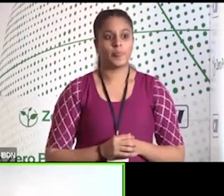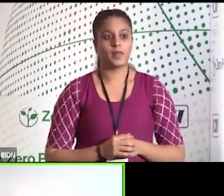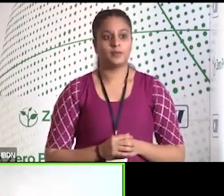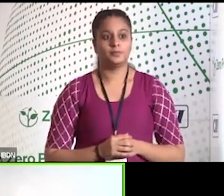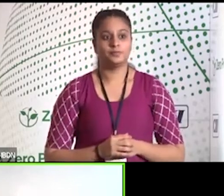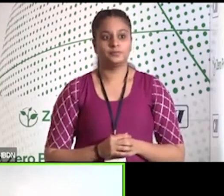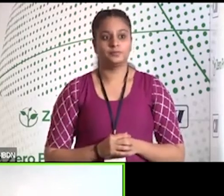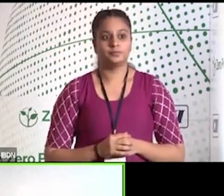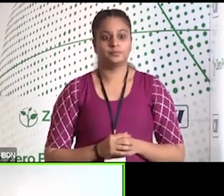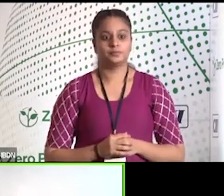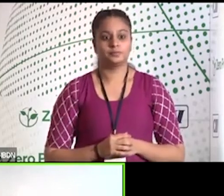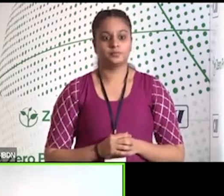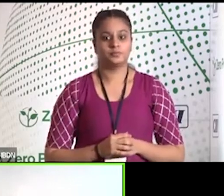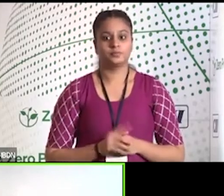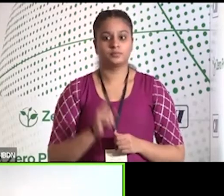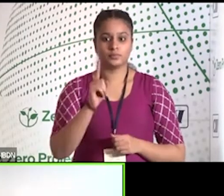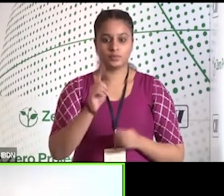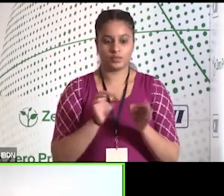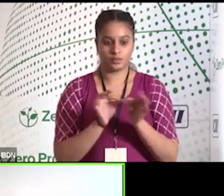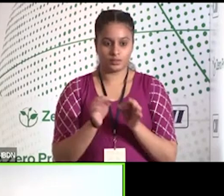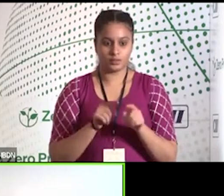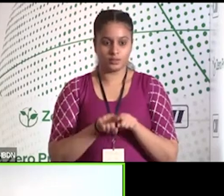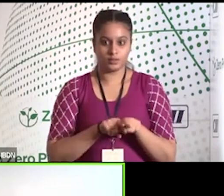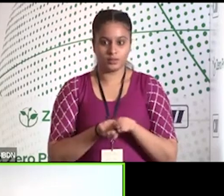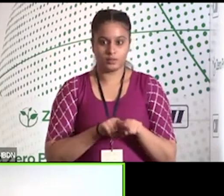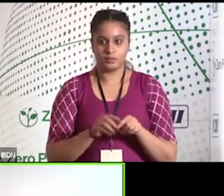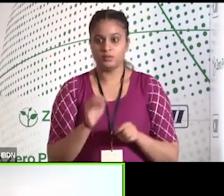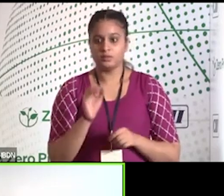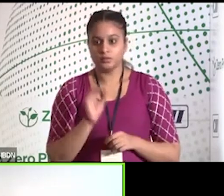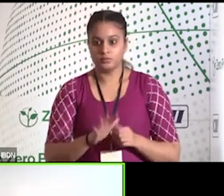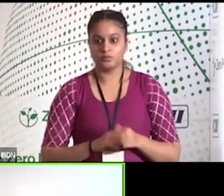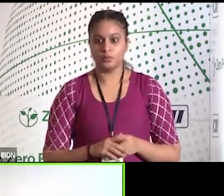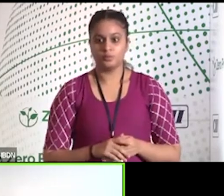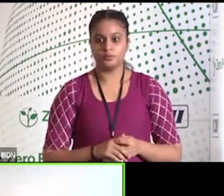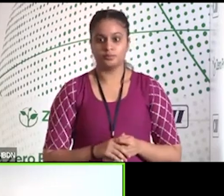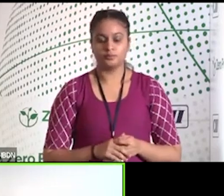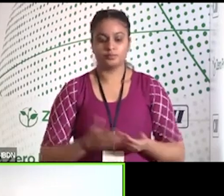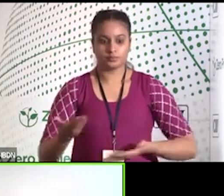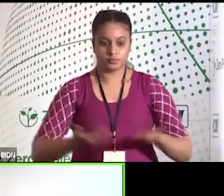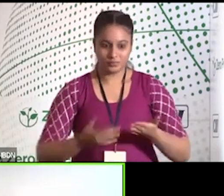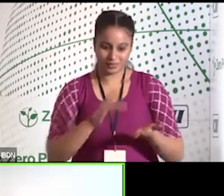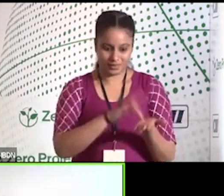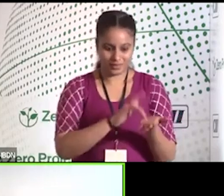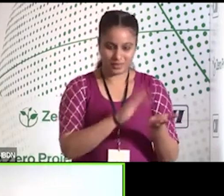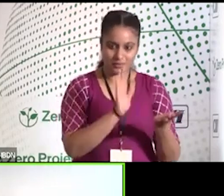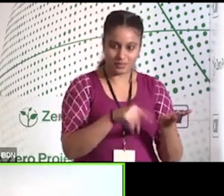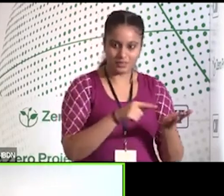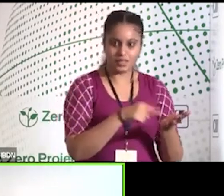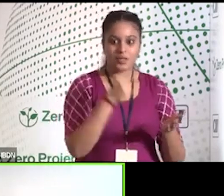I went to one of the community college, Asha, which is in Calcutta and I was talking to the women go, horrendous girl said